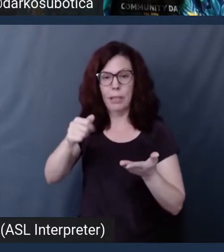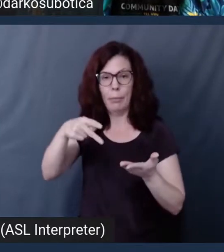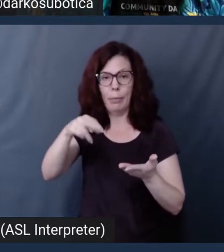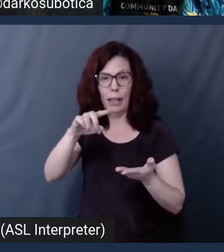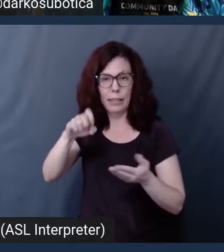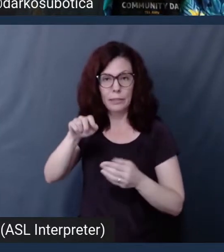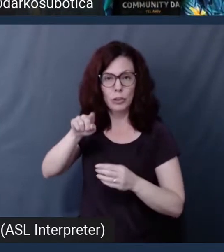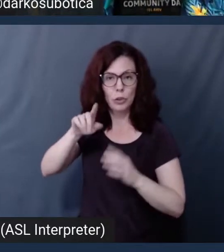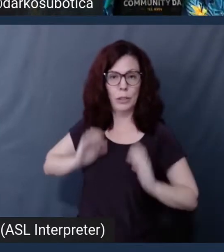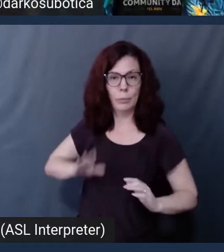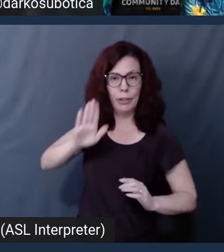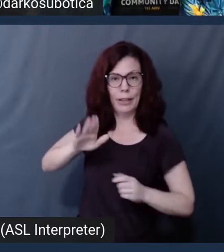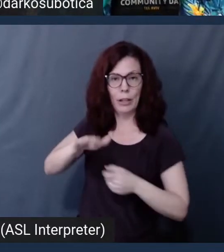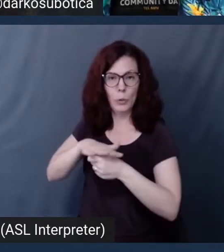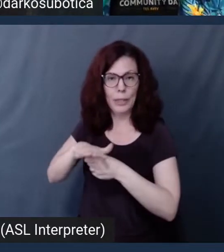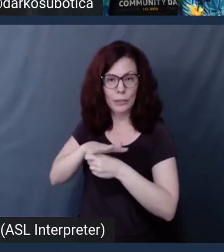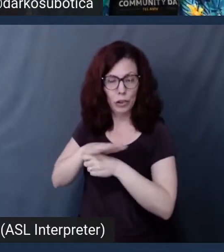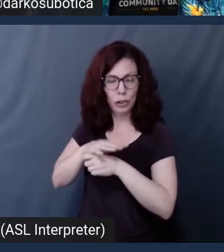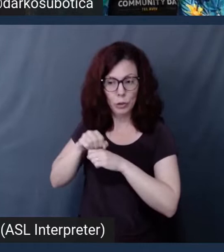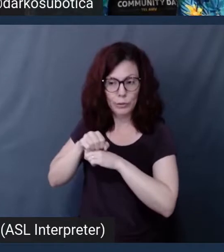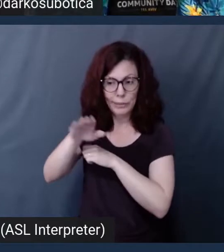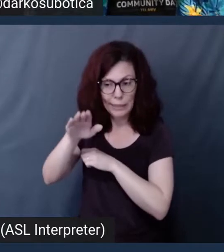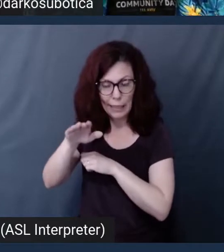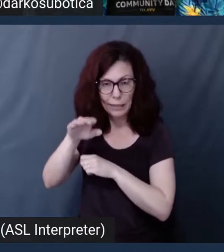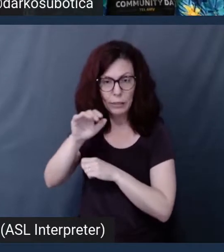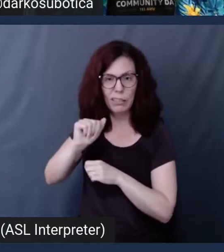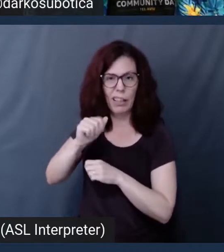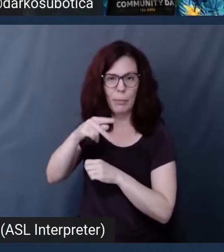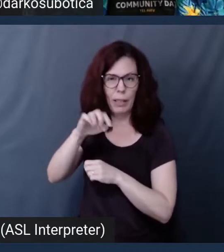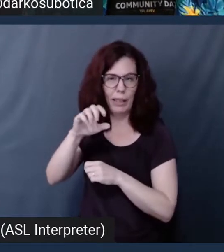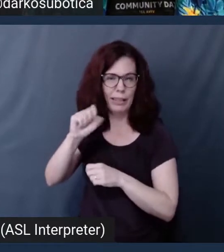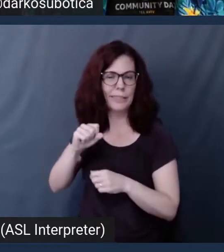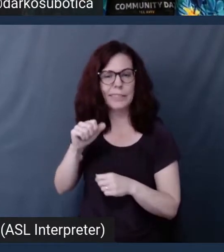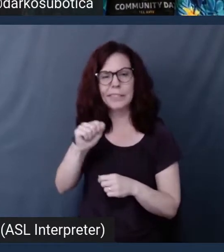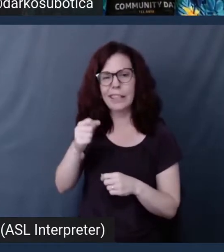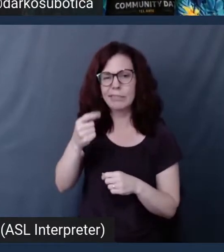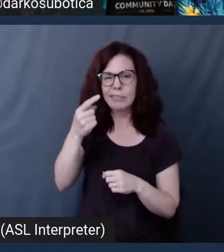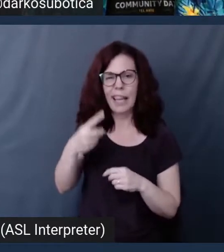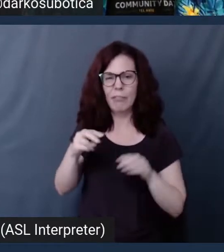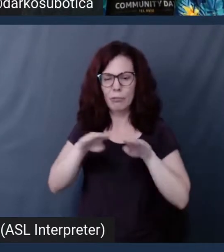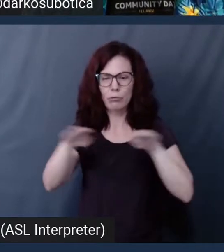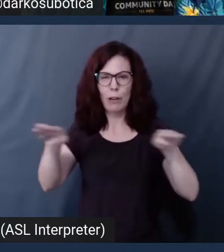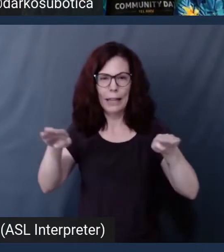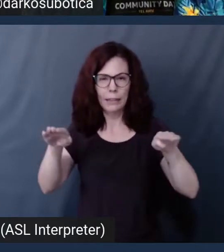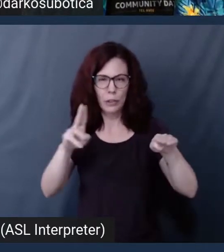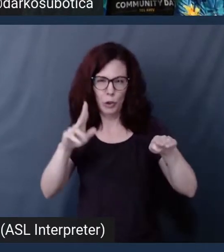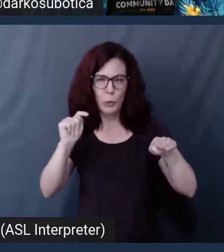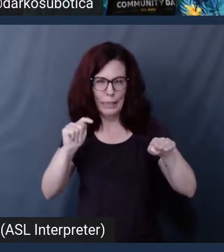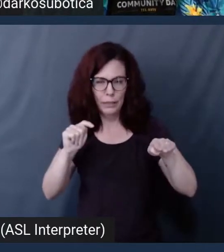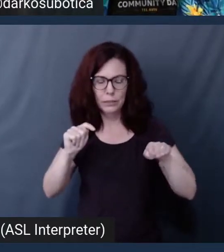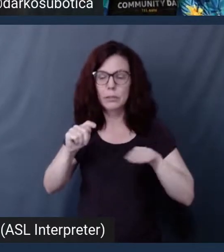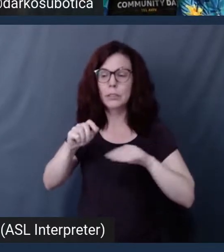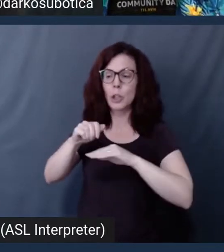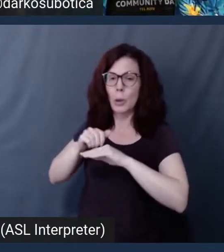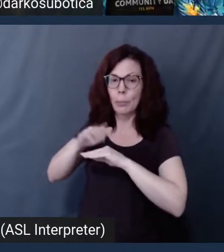So you deploy this Panorama appliance, which is like a half rack unit appliance, and you deploy it physically on premises